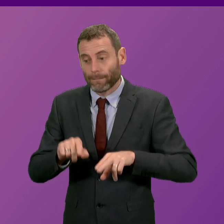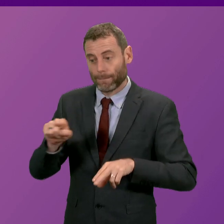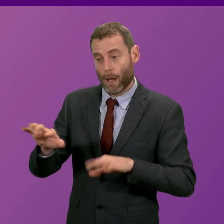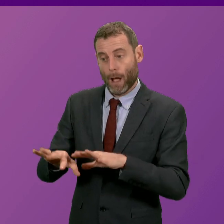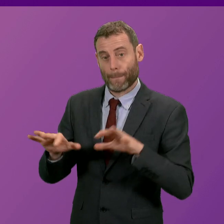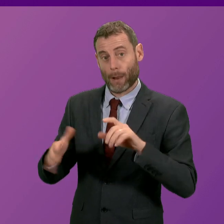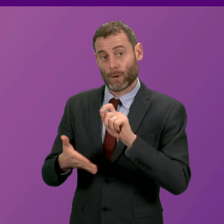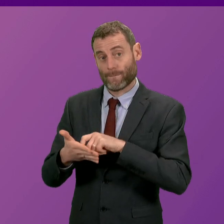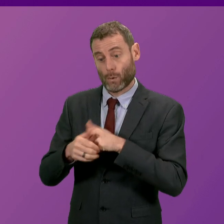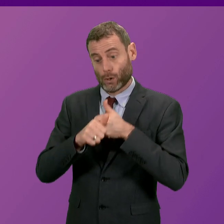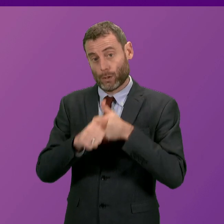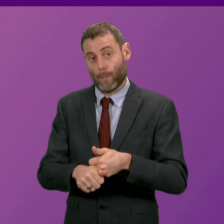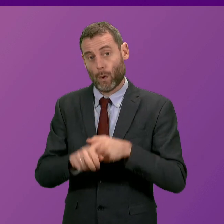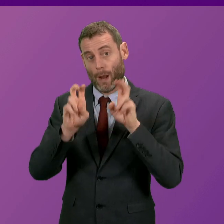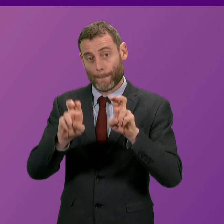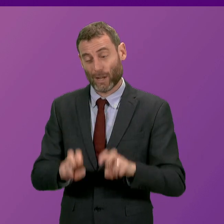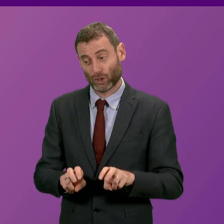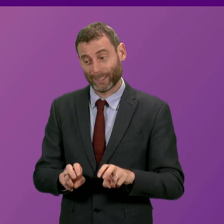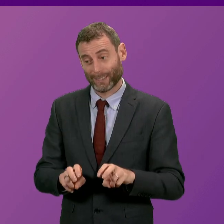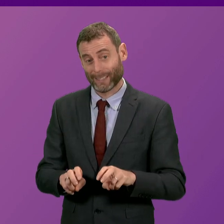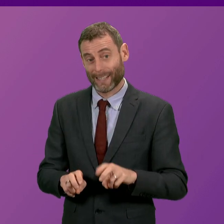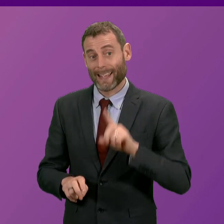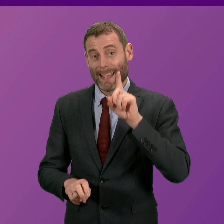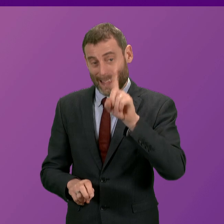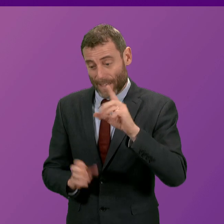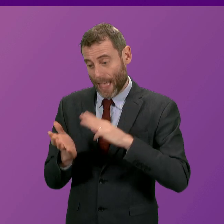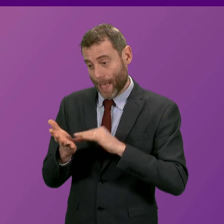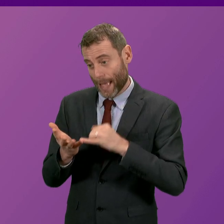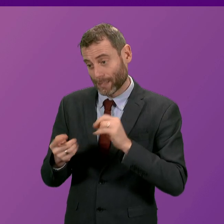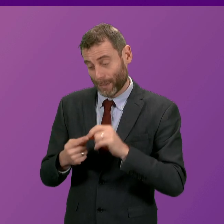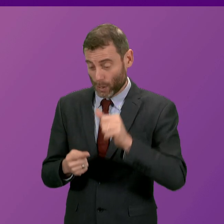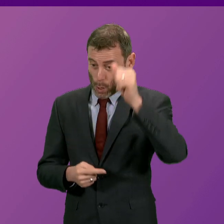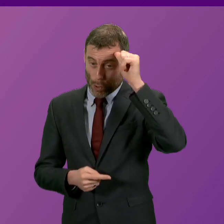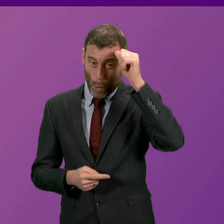Does the First Minister agree that, if MSPs want to tackle the housing emergency,